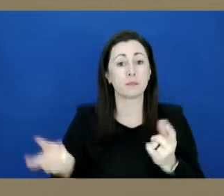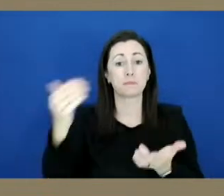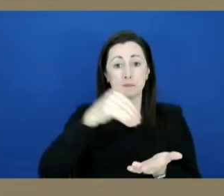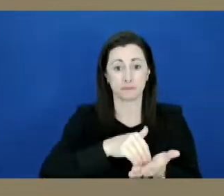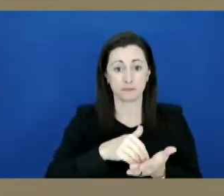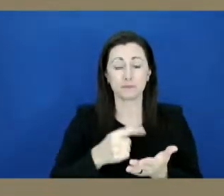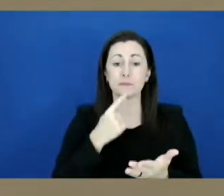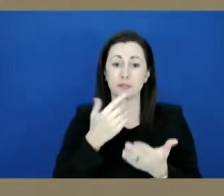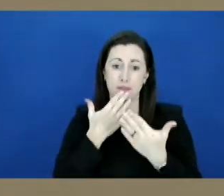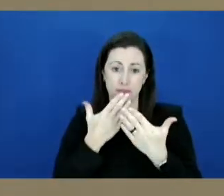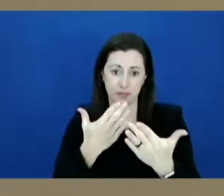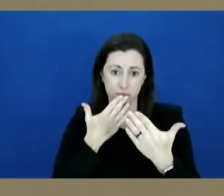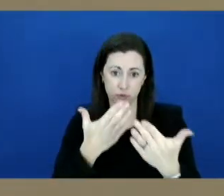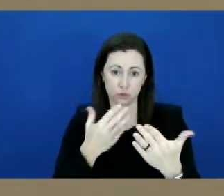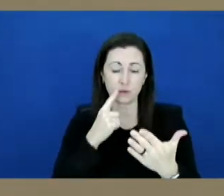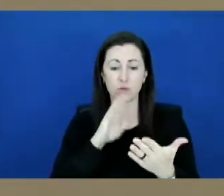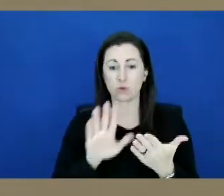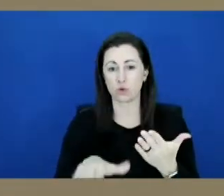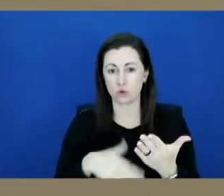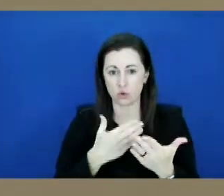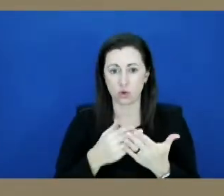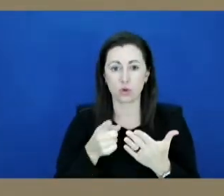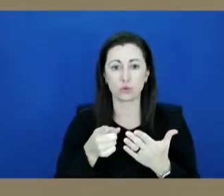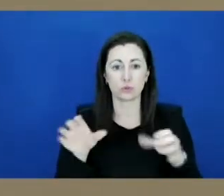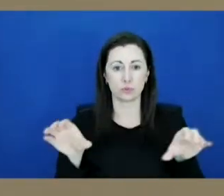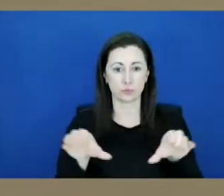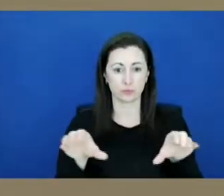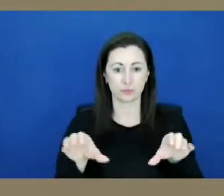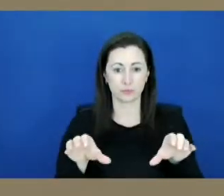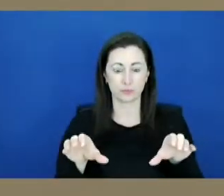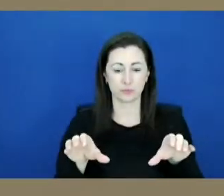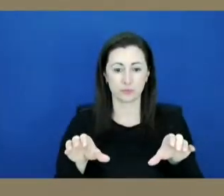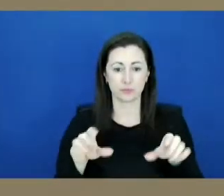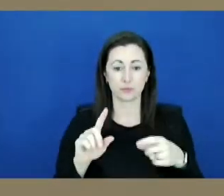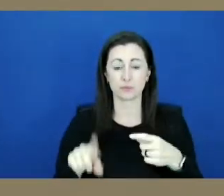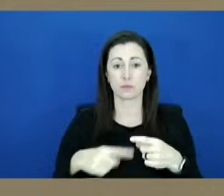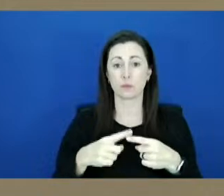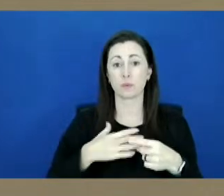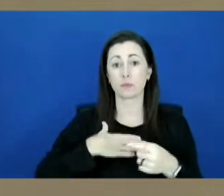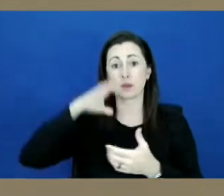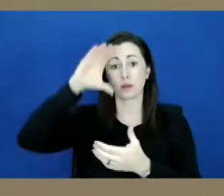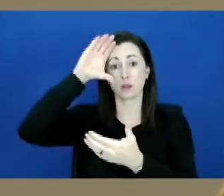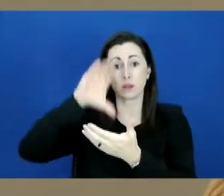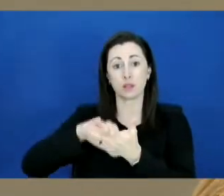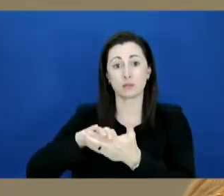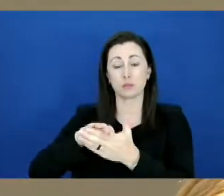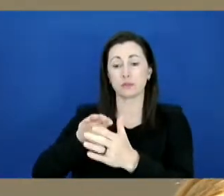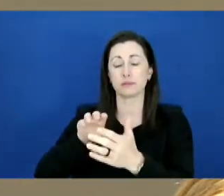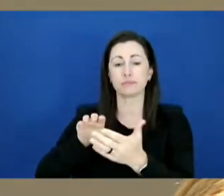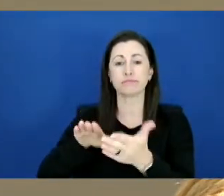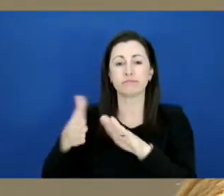THAT WAY TODAY.